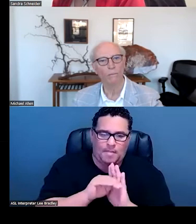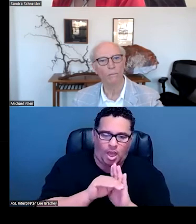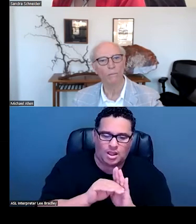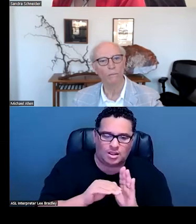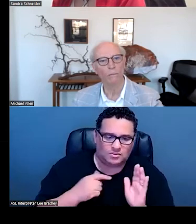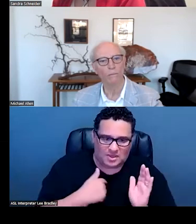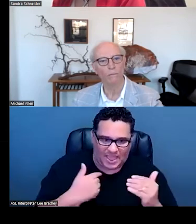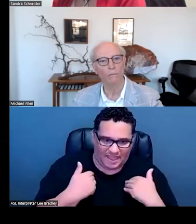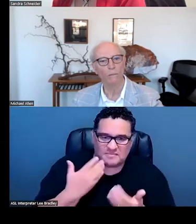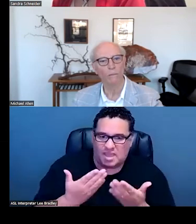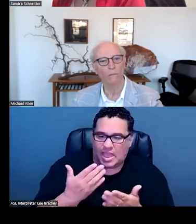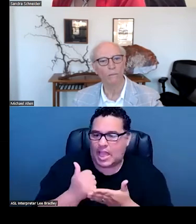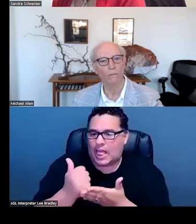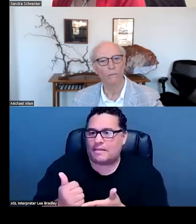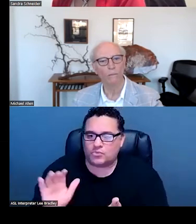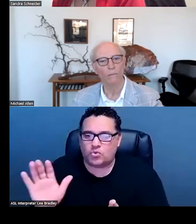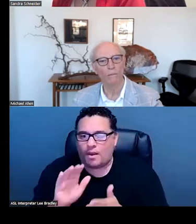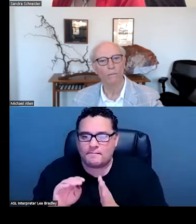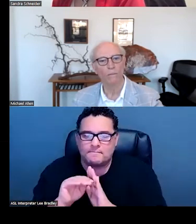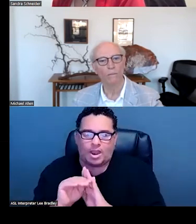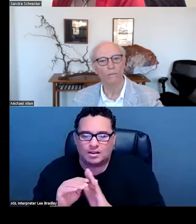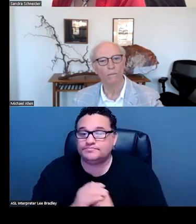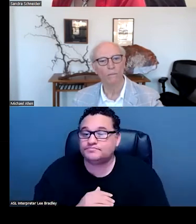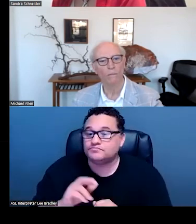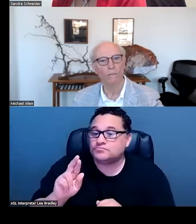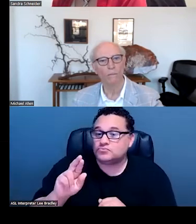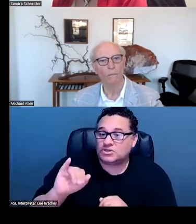RICHARD? >> YEAH, THANK YOU.